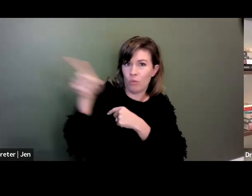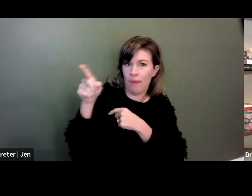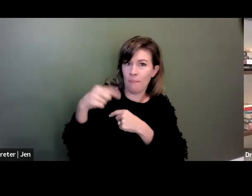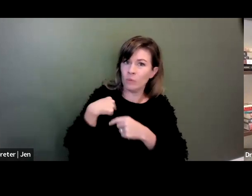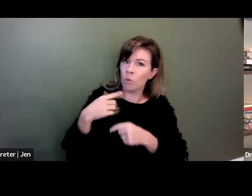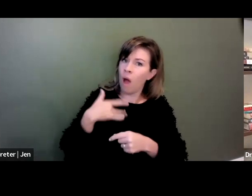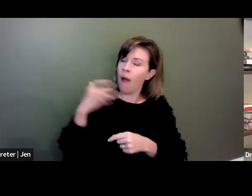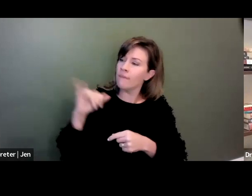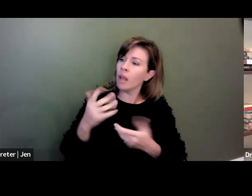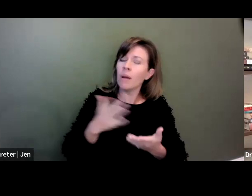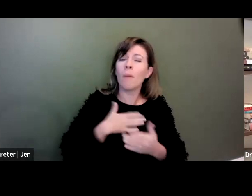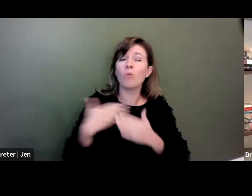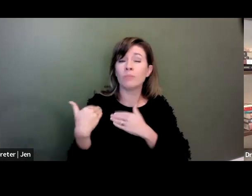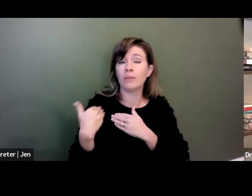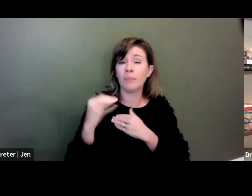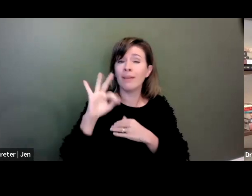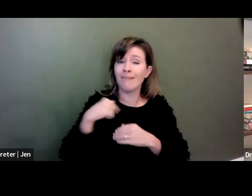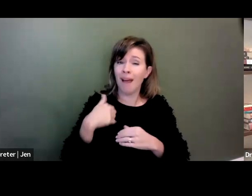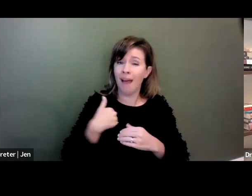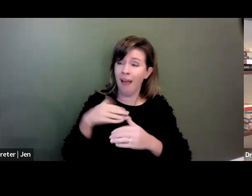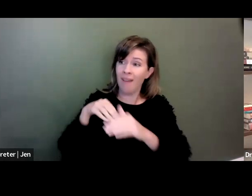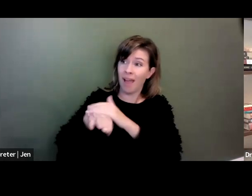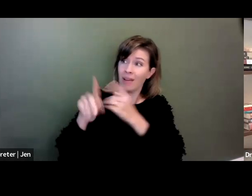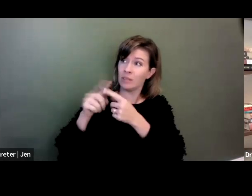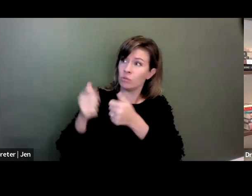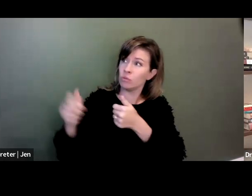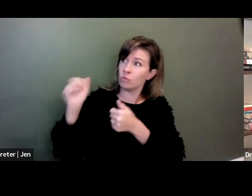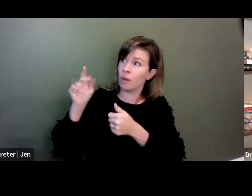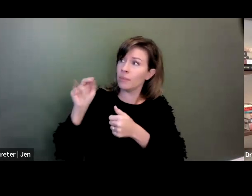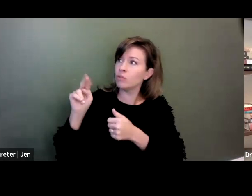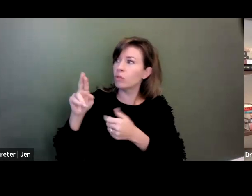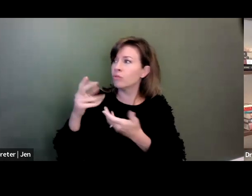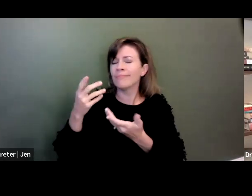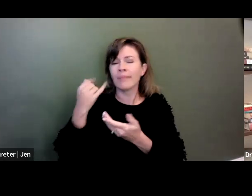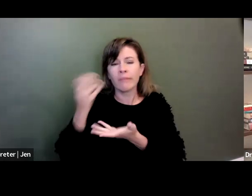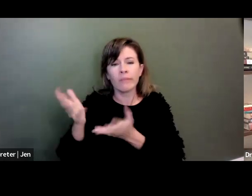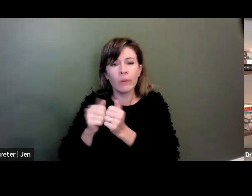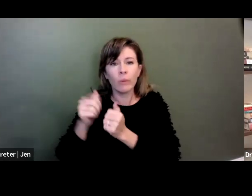a responsibility if I have access to a dean, Provost, or anyone like that to also mention here are the things